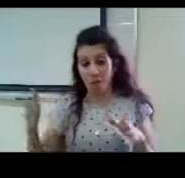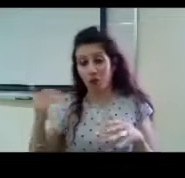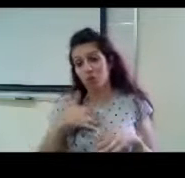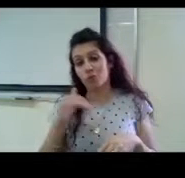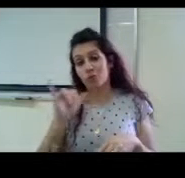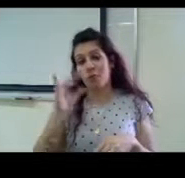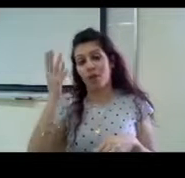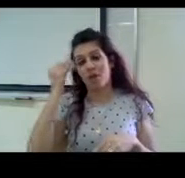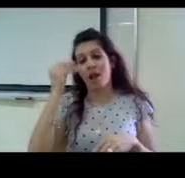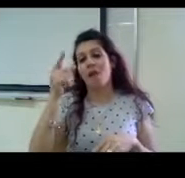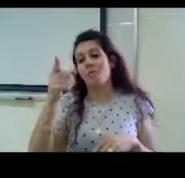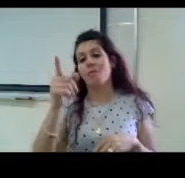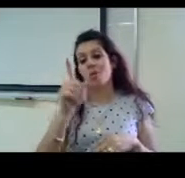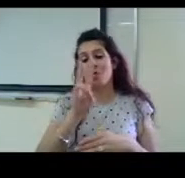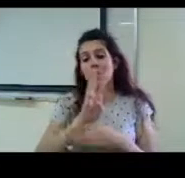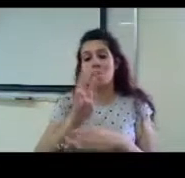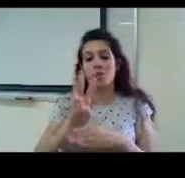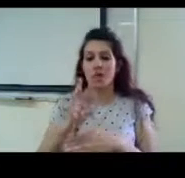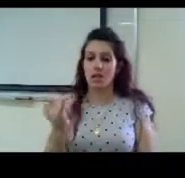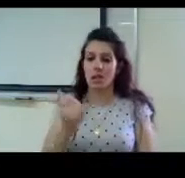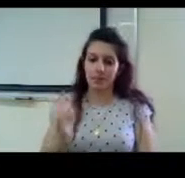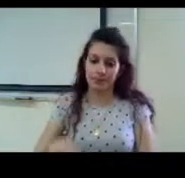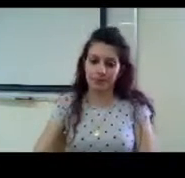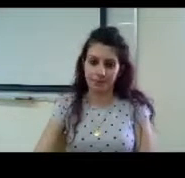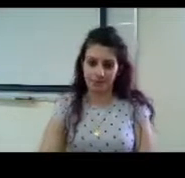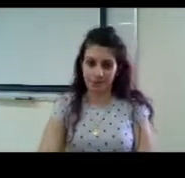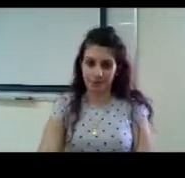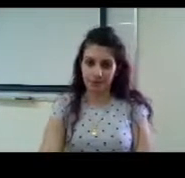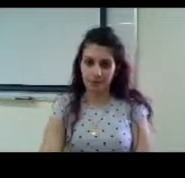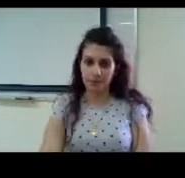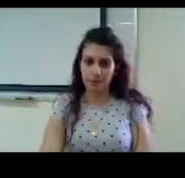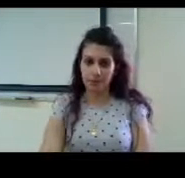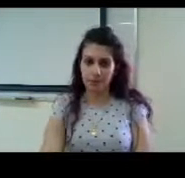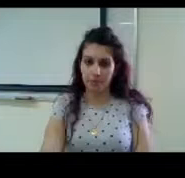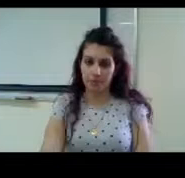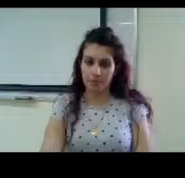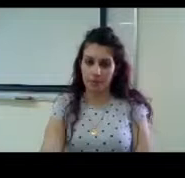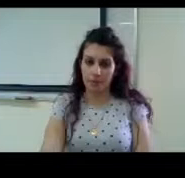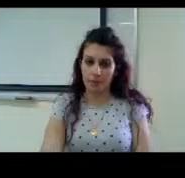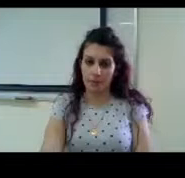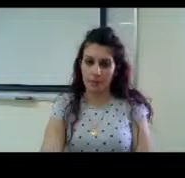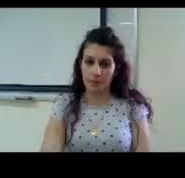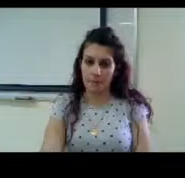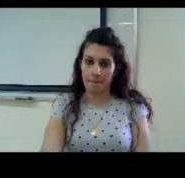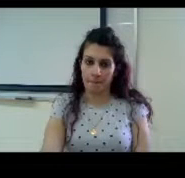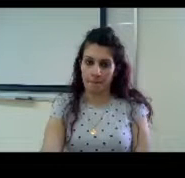online and some of them we had to Train actually virtually on how to provide